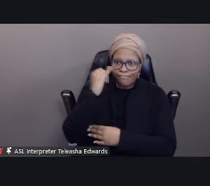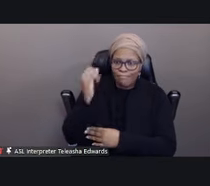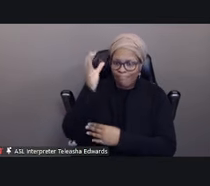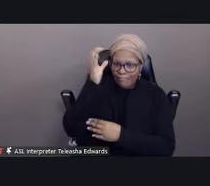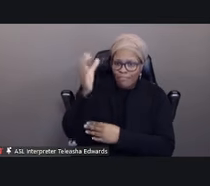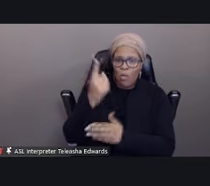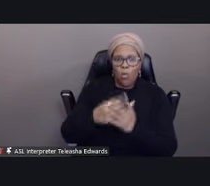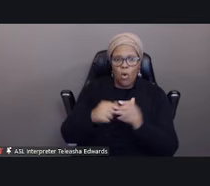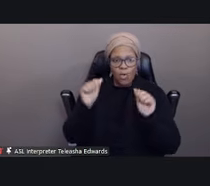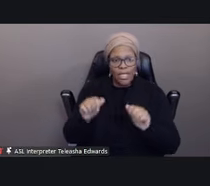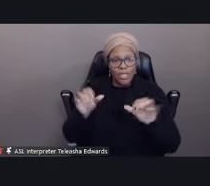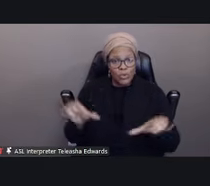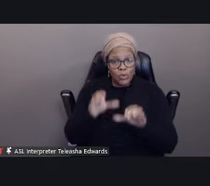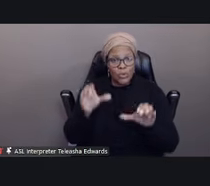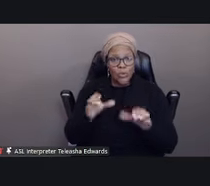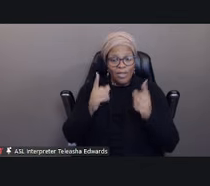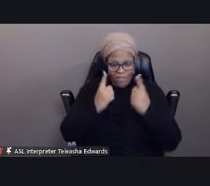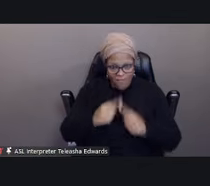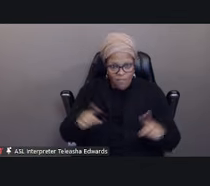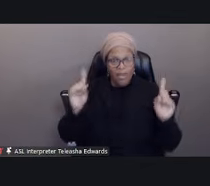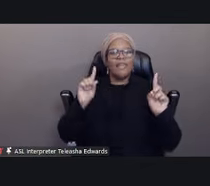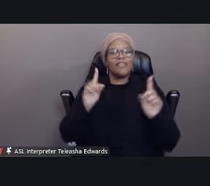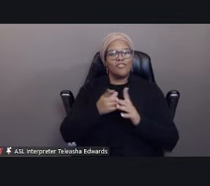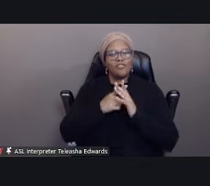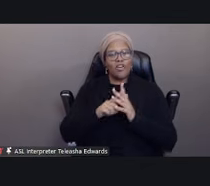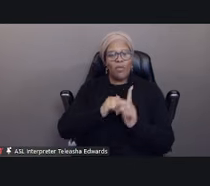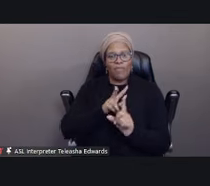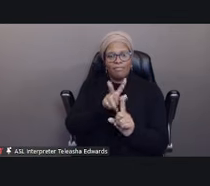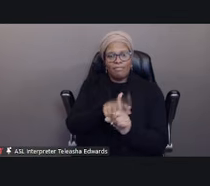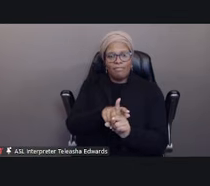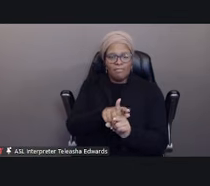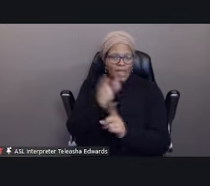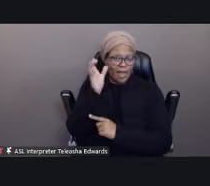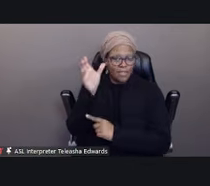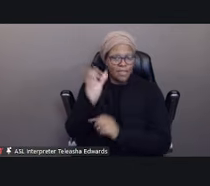getting started with implementing those ideas and seeing what we can do in North Carolina. Uh we'll